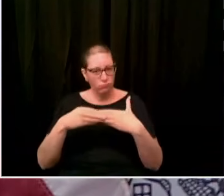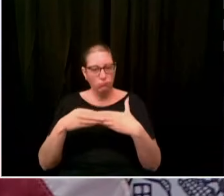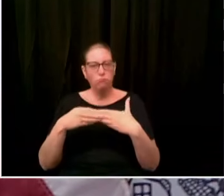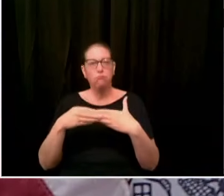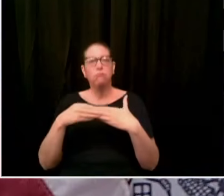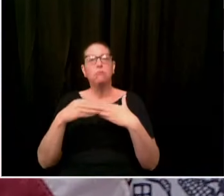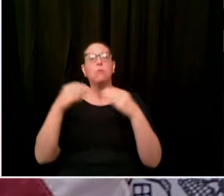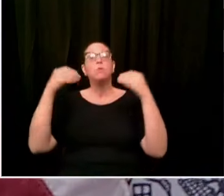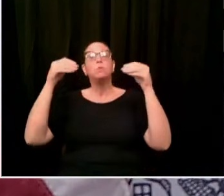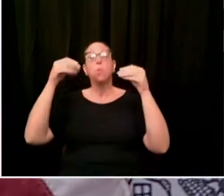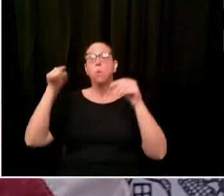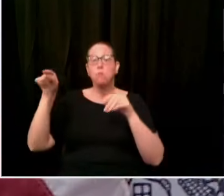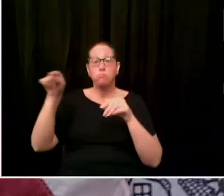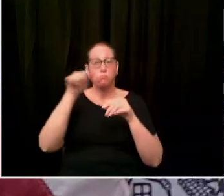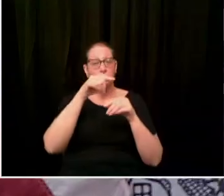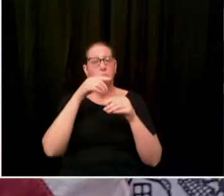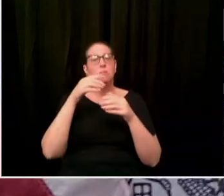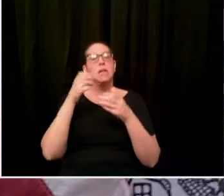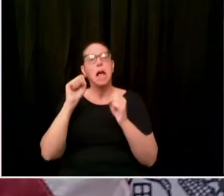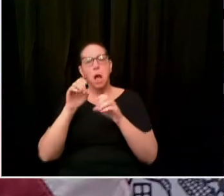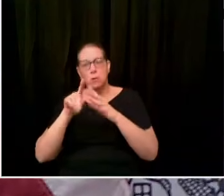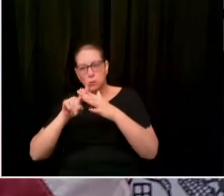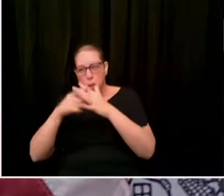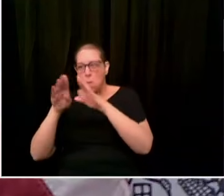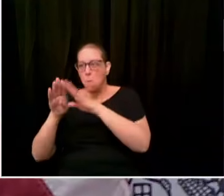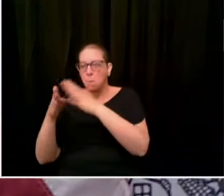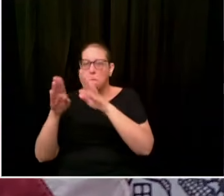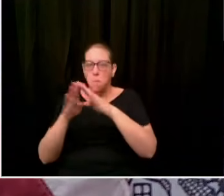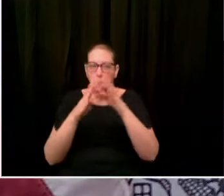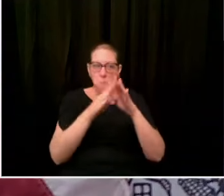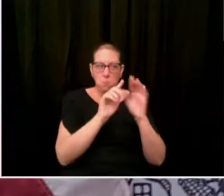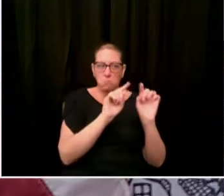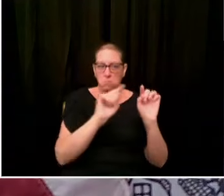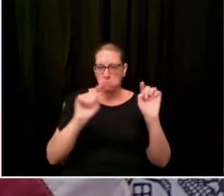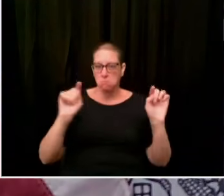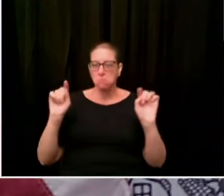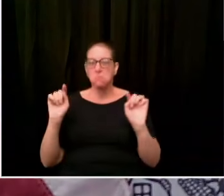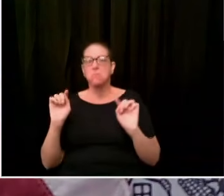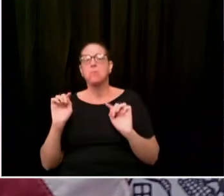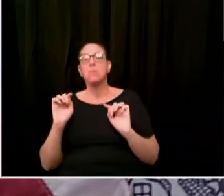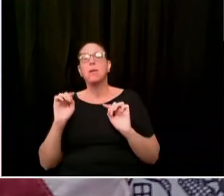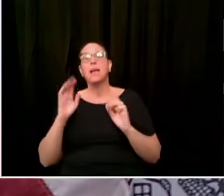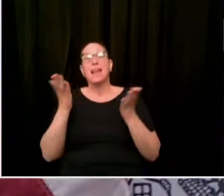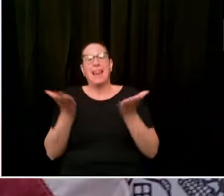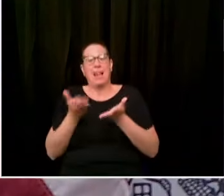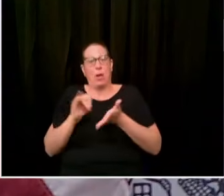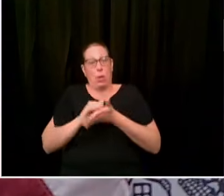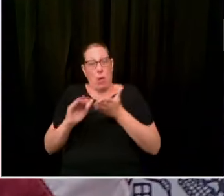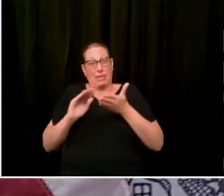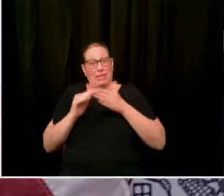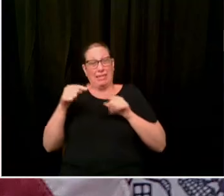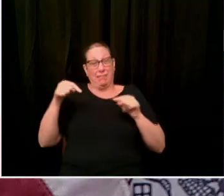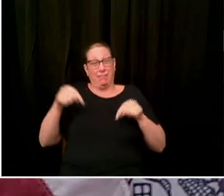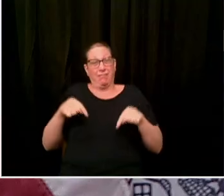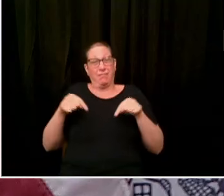OPENING AND A LOT OF SHOP OWNERS HAVE EXPRESSED SOME SAY